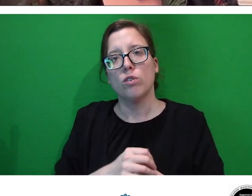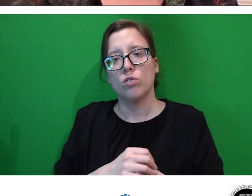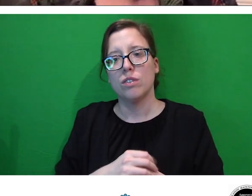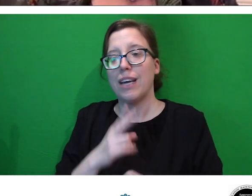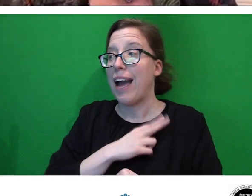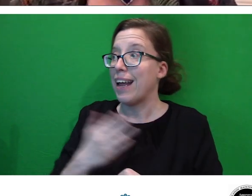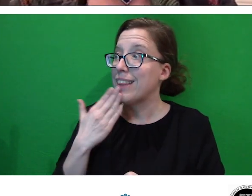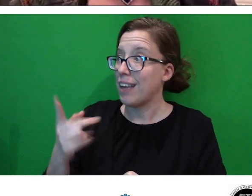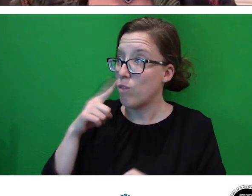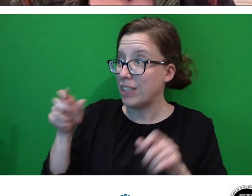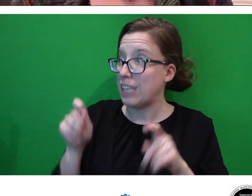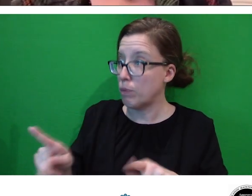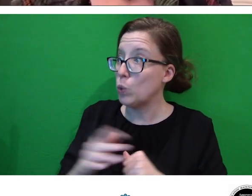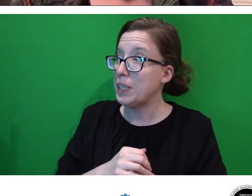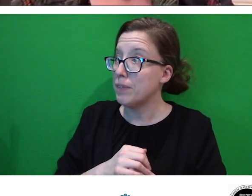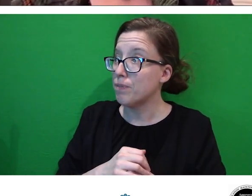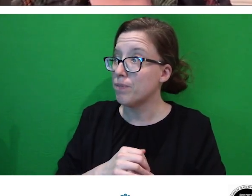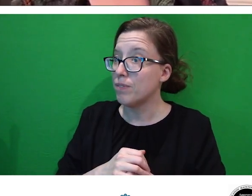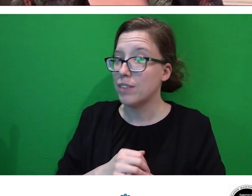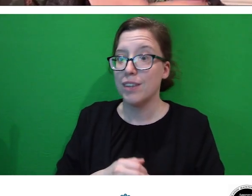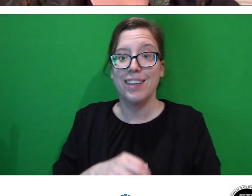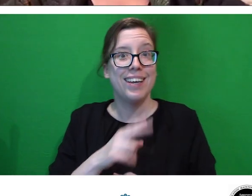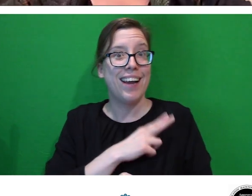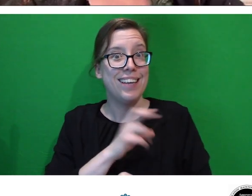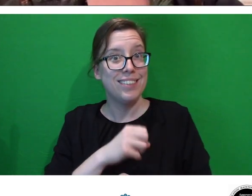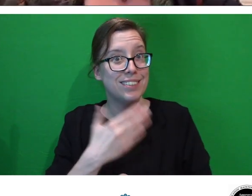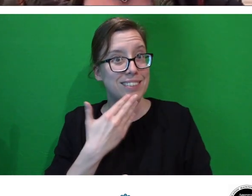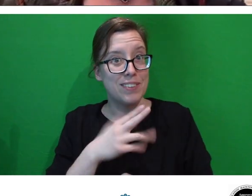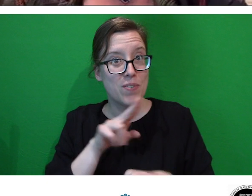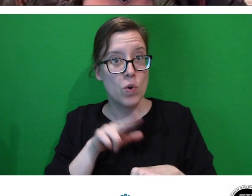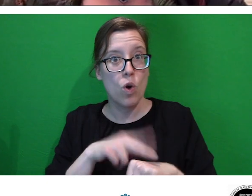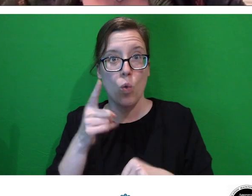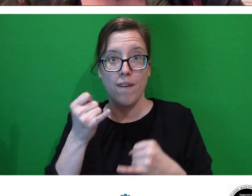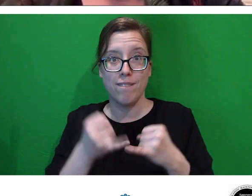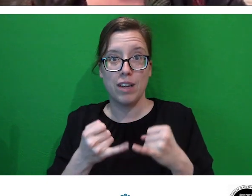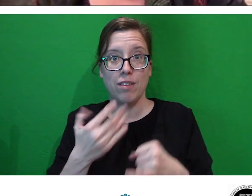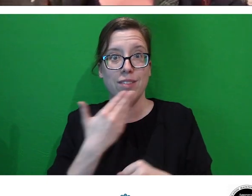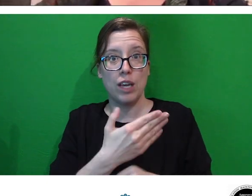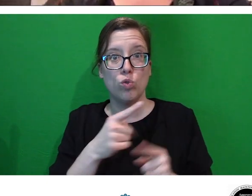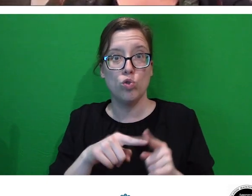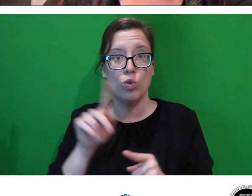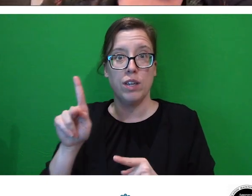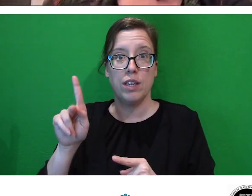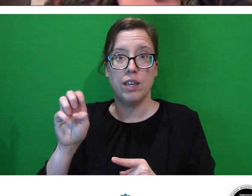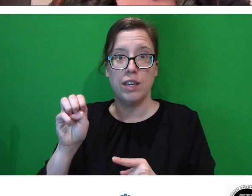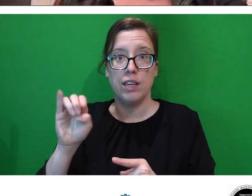thank you. We really appreciate and recognize your dedication. So thank you very much.